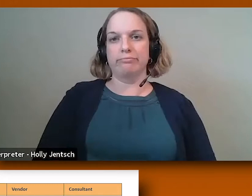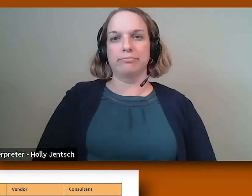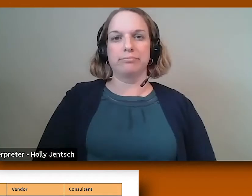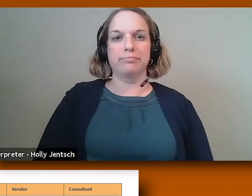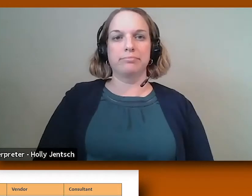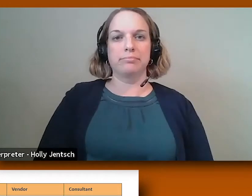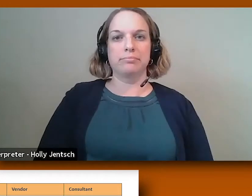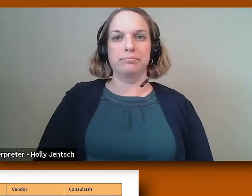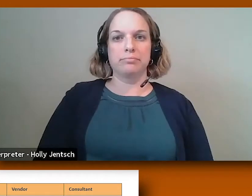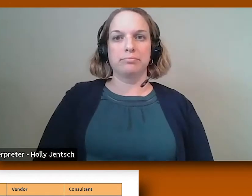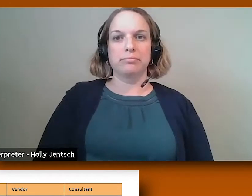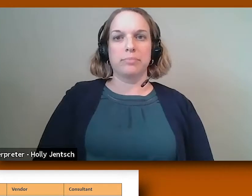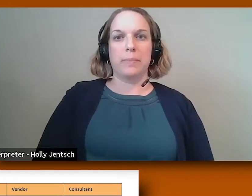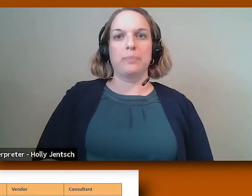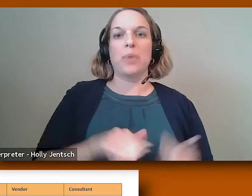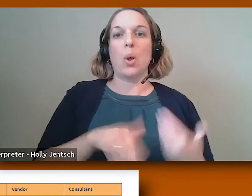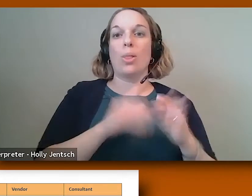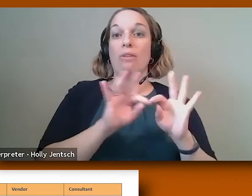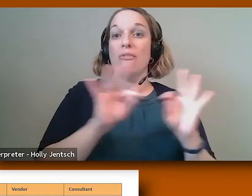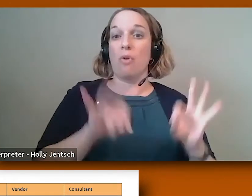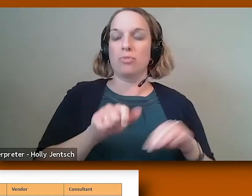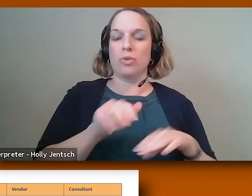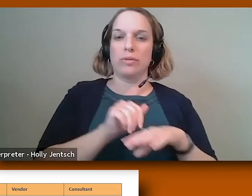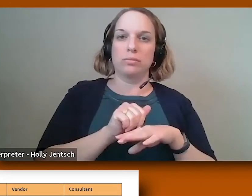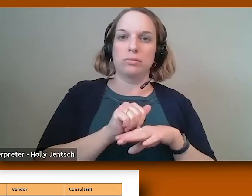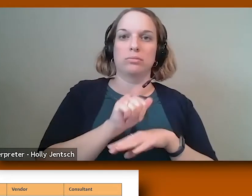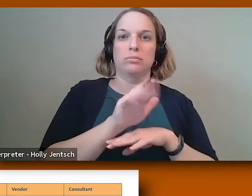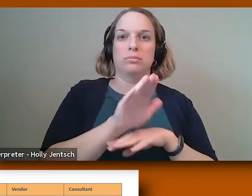They'll need to send those in, and we'll touch that part next.